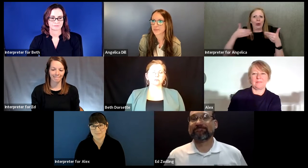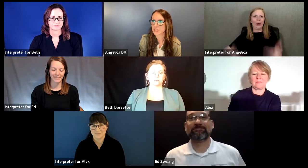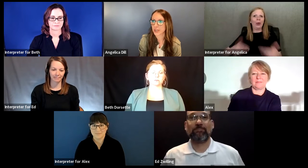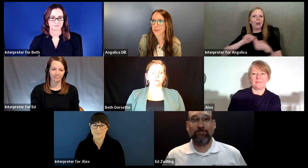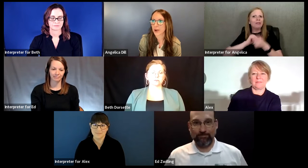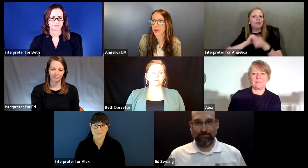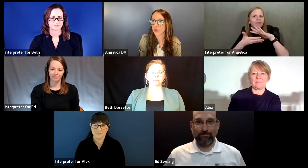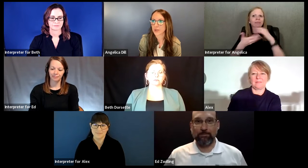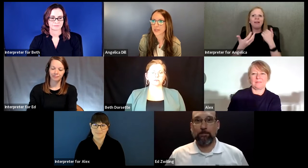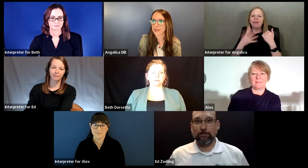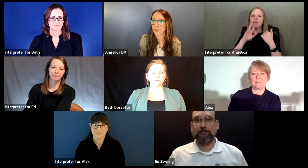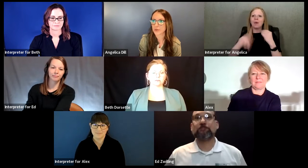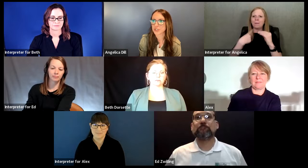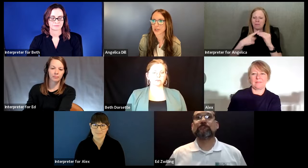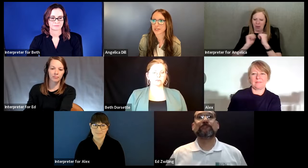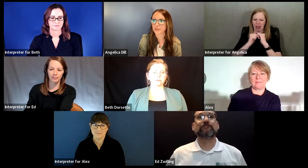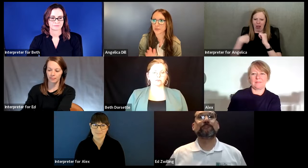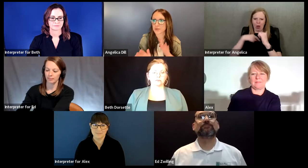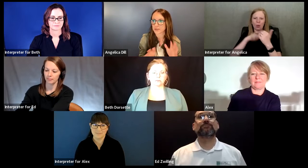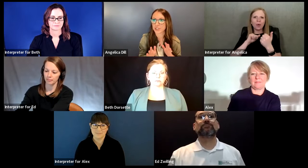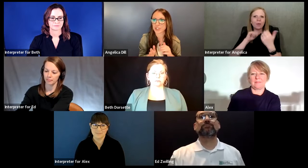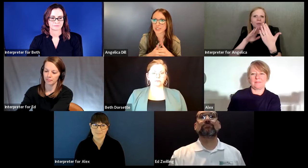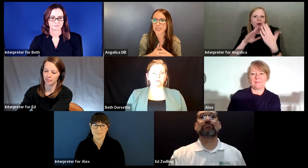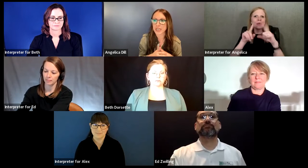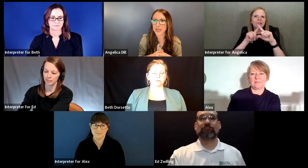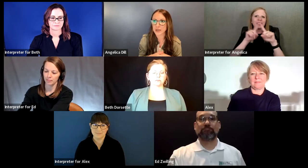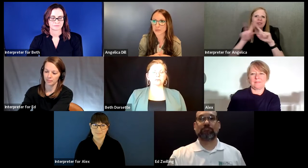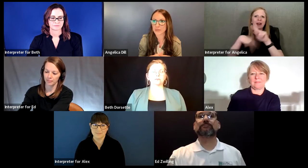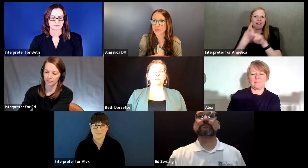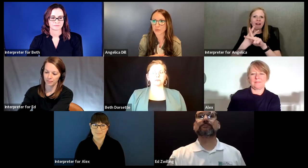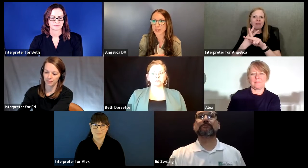And just talking about how we approach different forms of action.